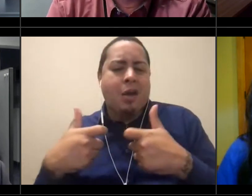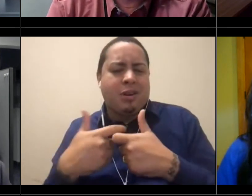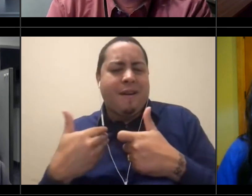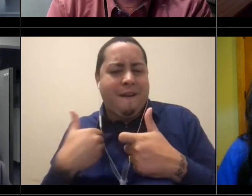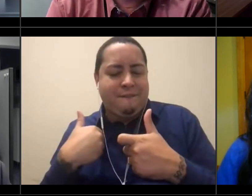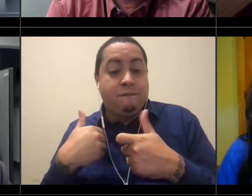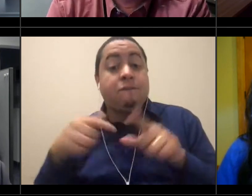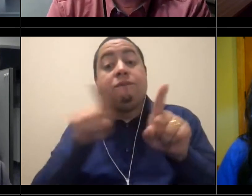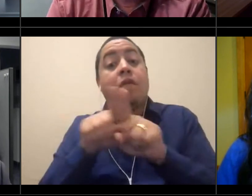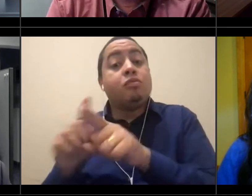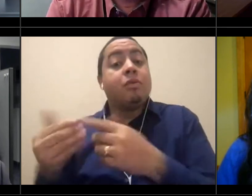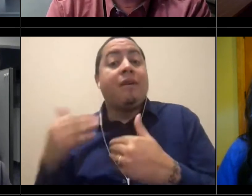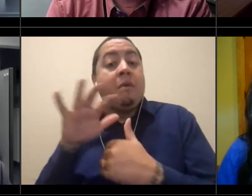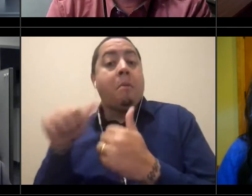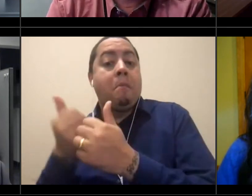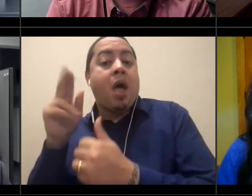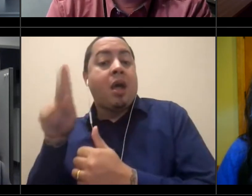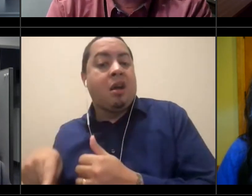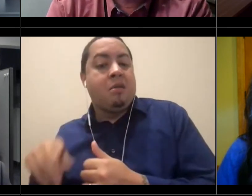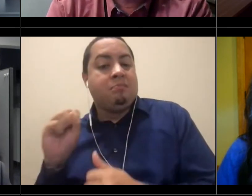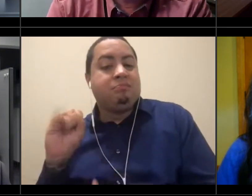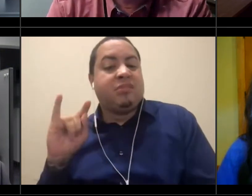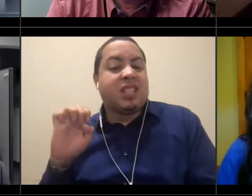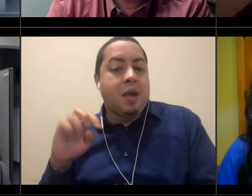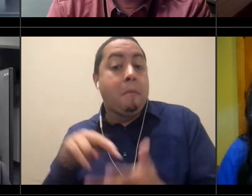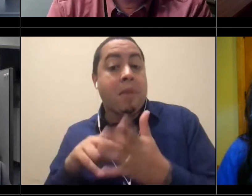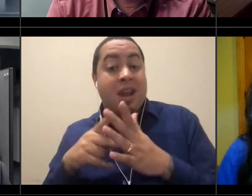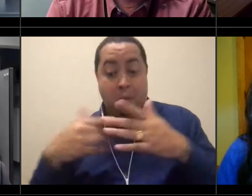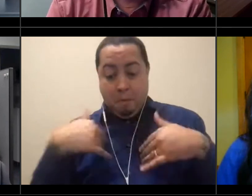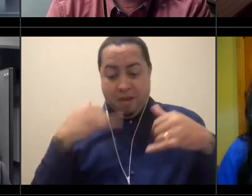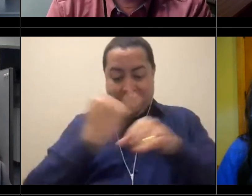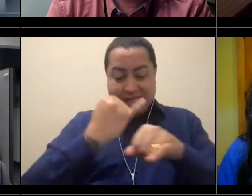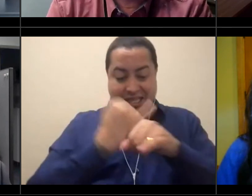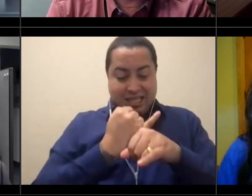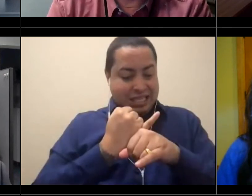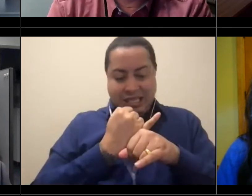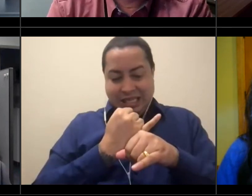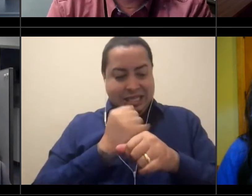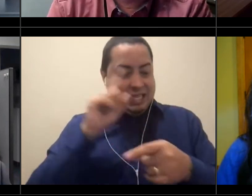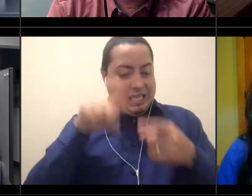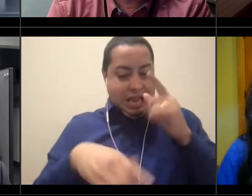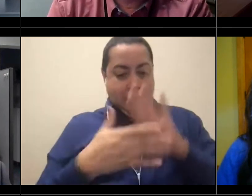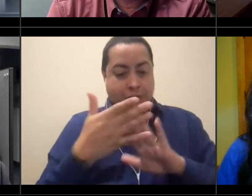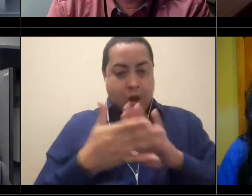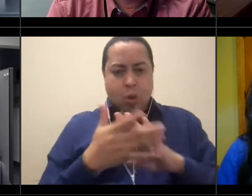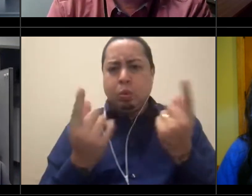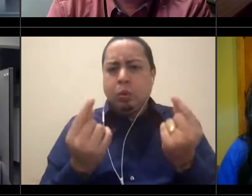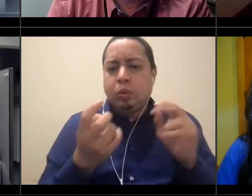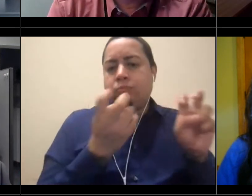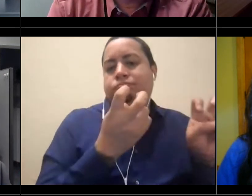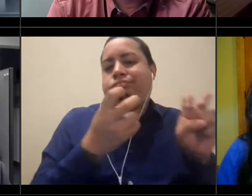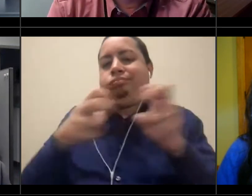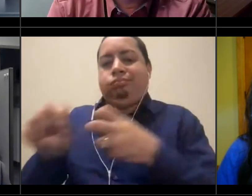So if this facility was rendered inoperable, we would send our teams immediately to the backup sites